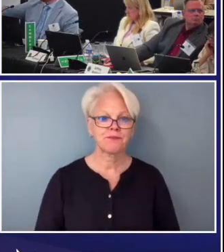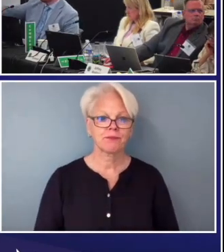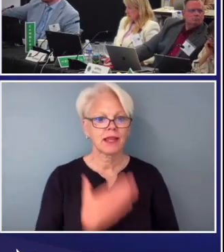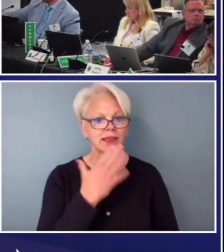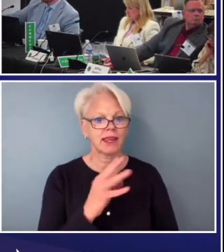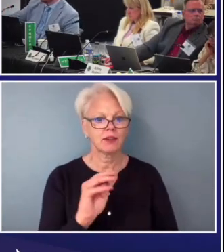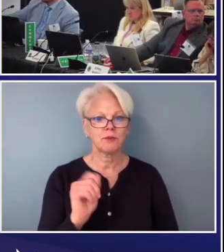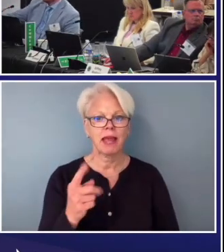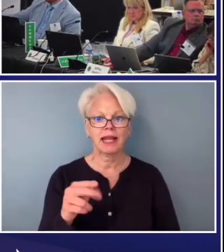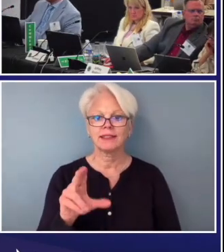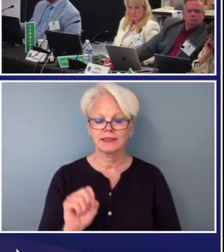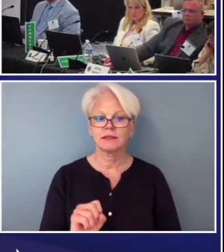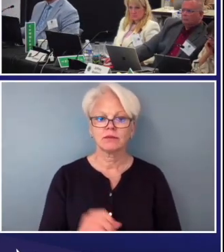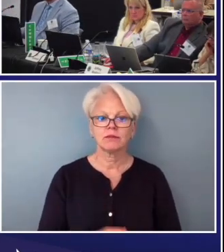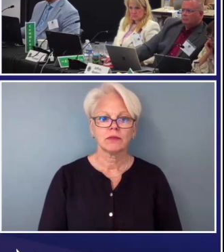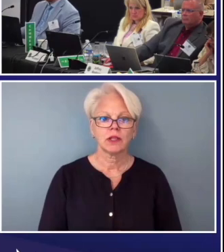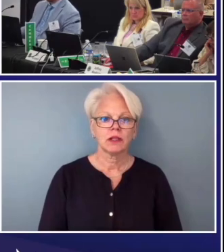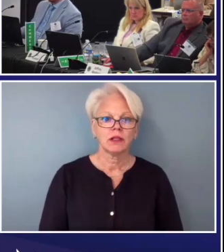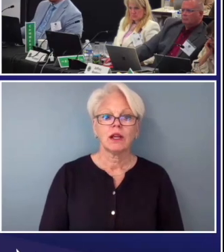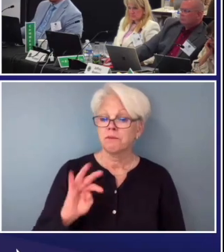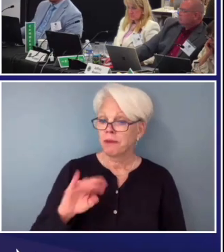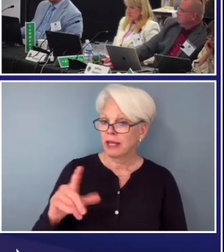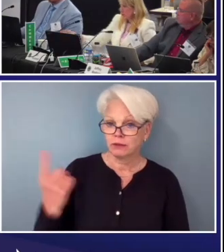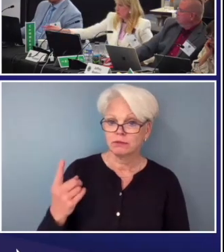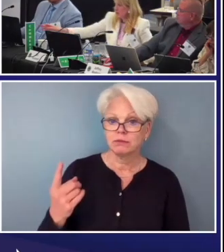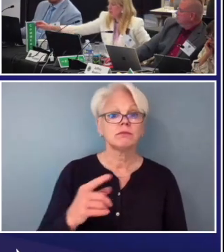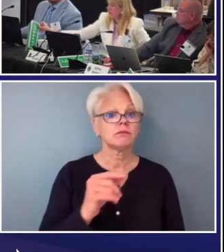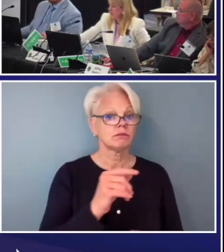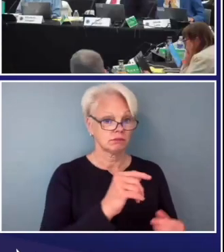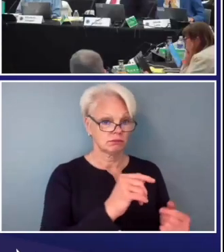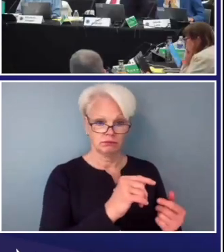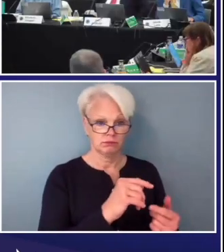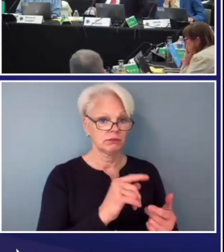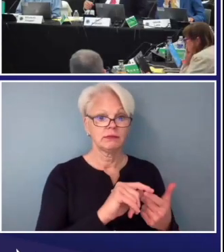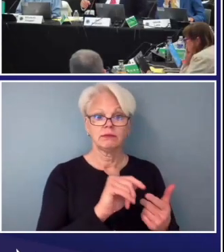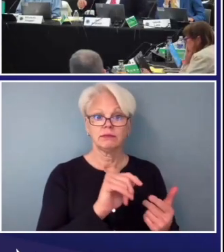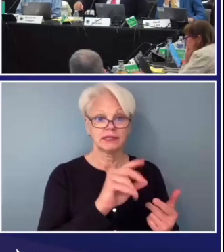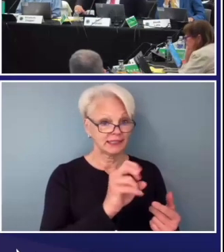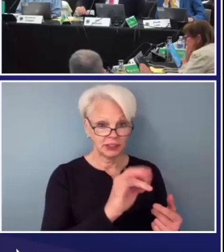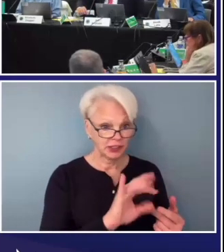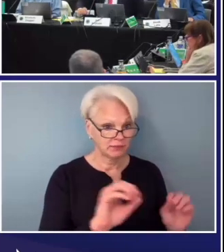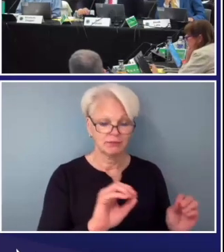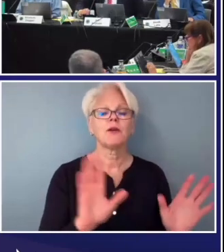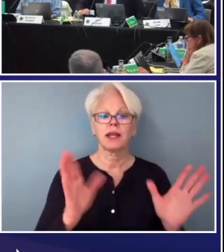Michael, did you have something additional? Siri, do you have something additional? Thank you all. Jeff, happy to move to the next one.